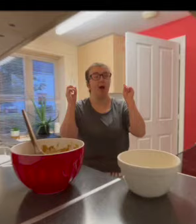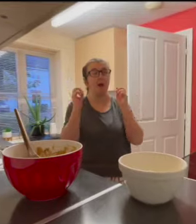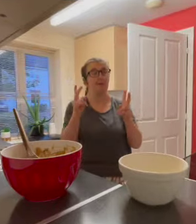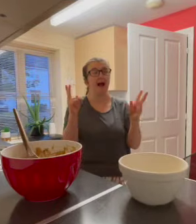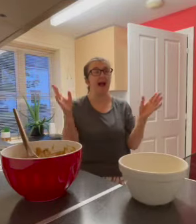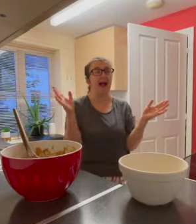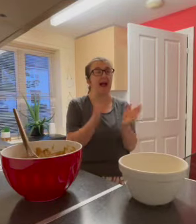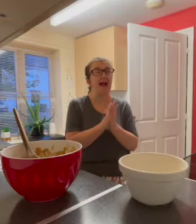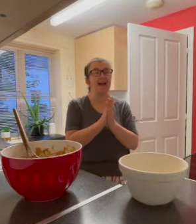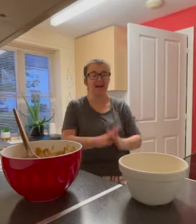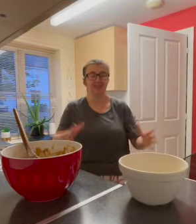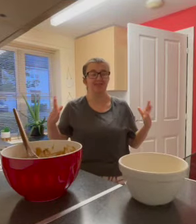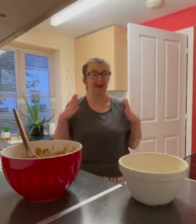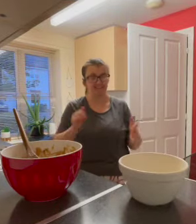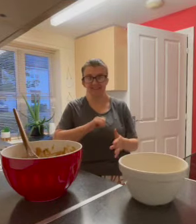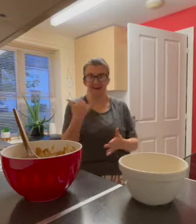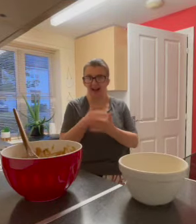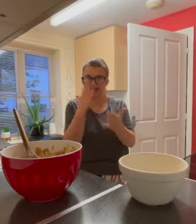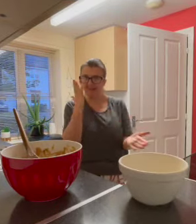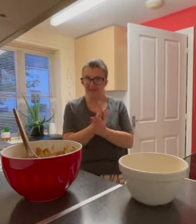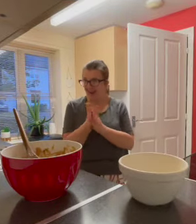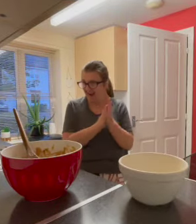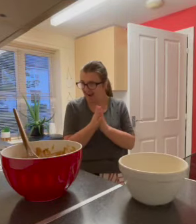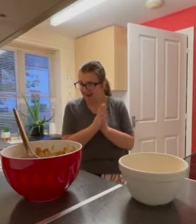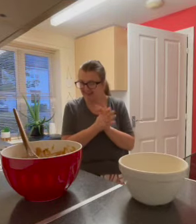Okay ready for next part.